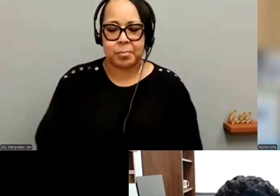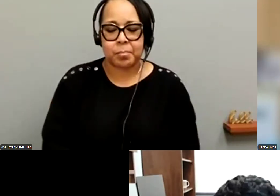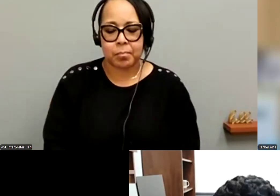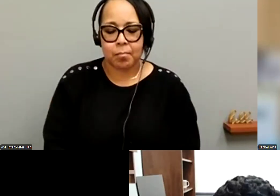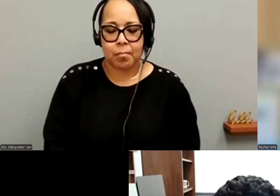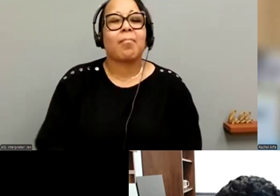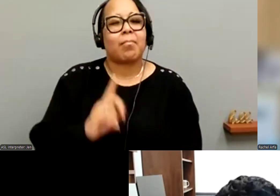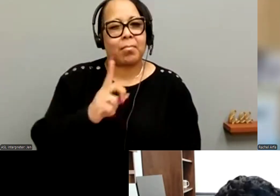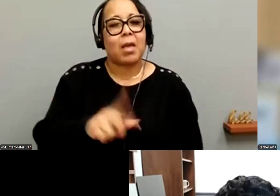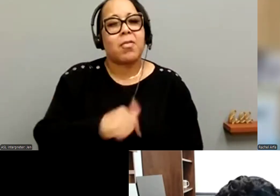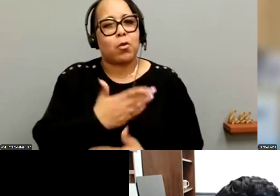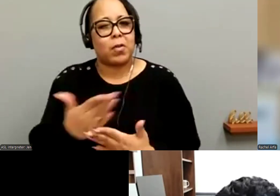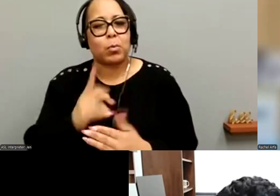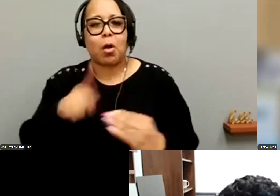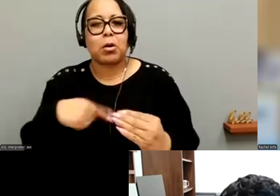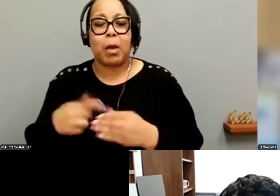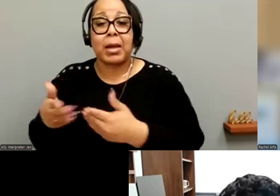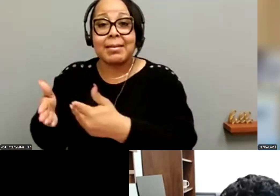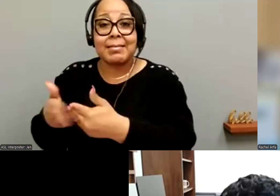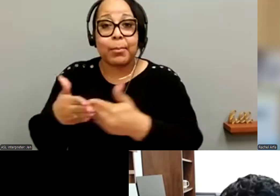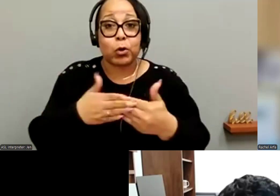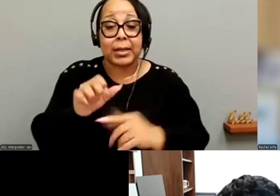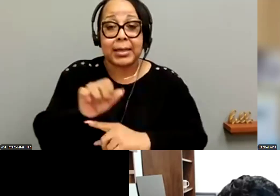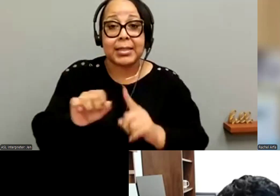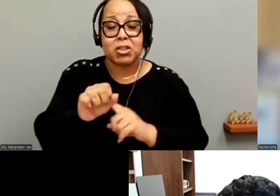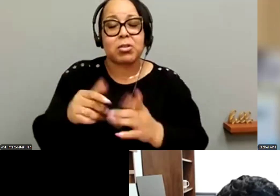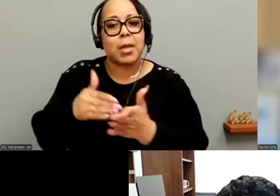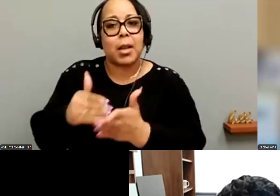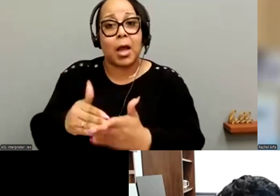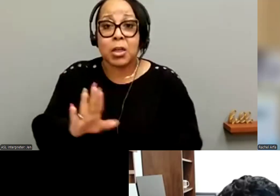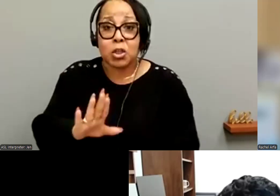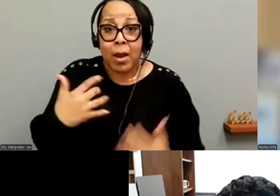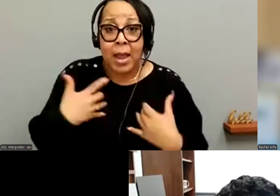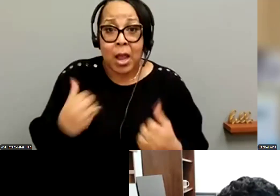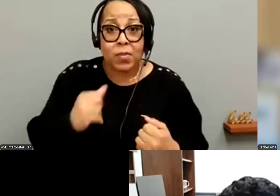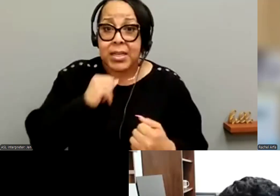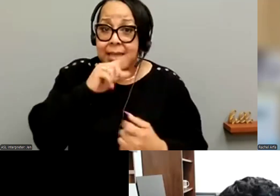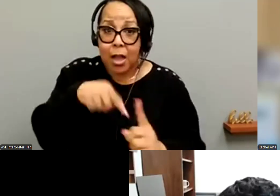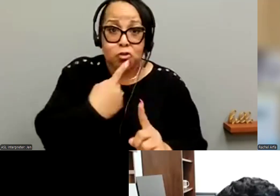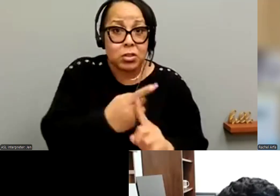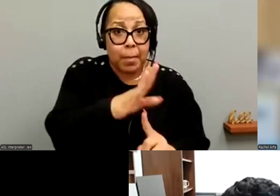13:11:02 thing -- we talked about 13:11:03 neighborhood conditions a lot, 13:11:04 because your health is not just 13:11:06 about your choices. It's also